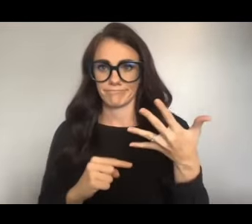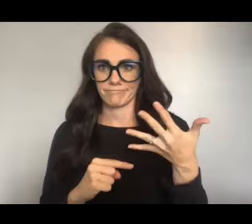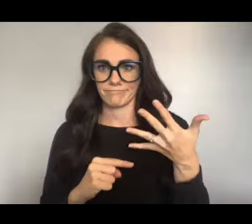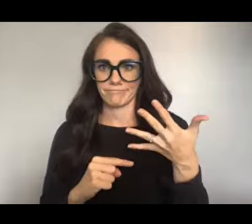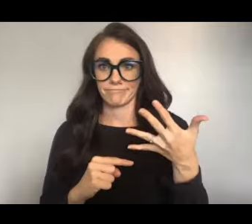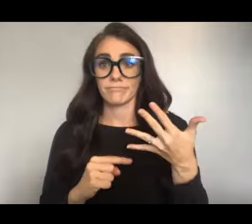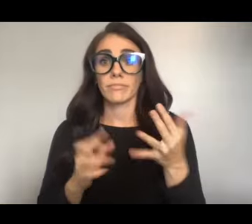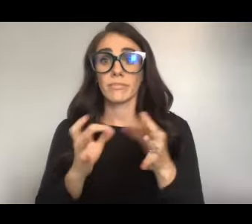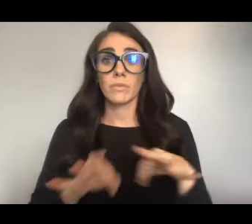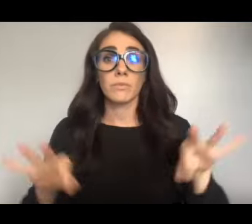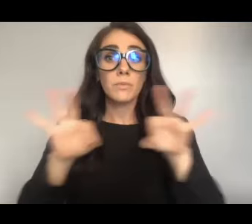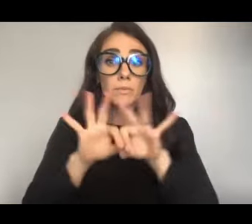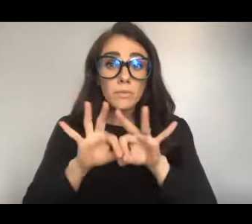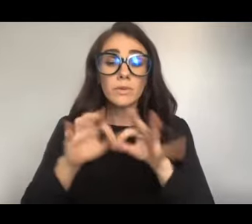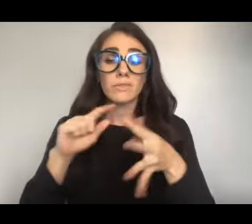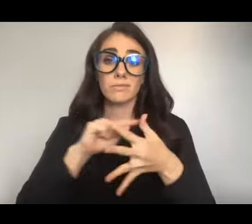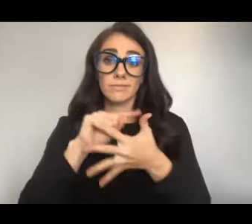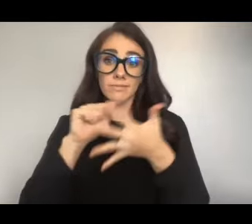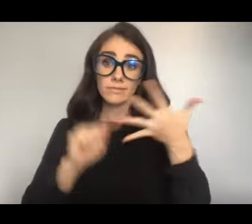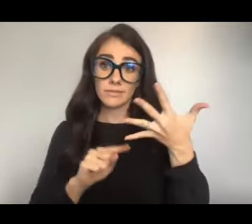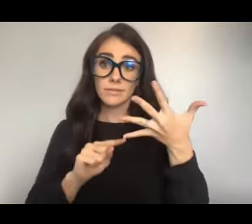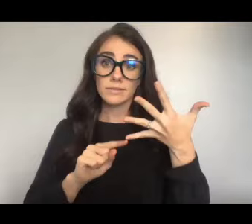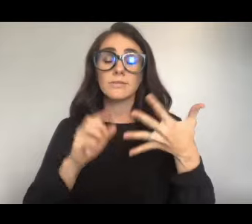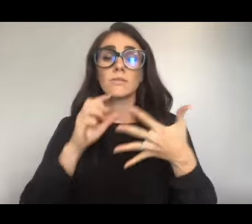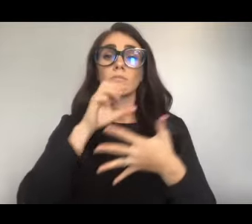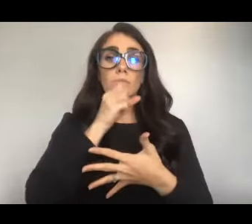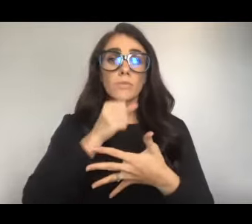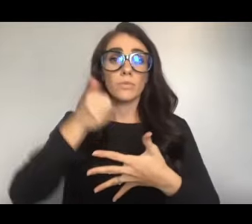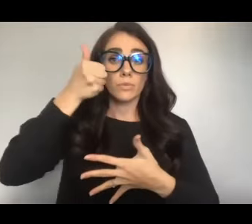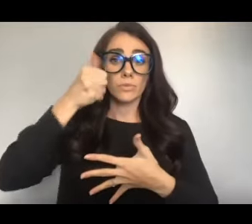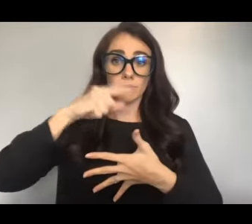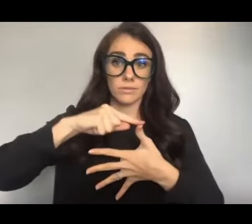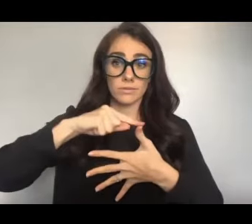have to use that listing principle. And there are a couple of things,